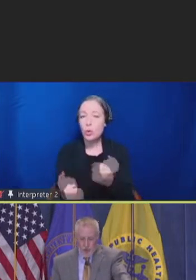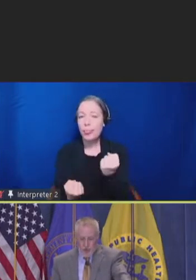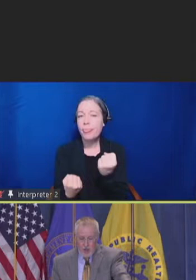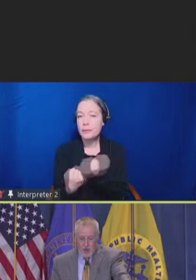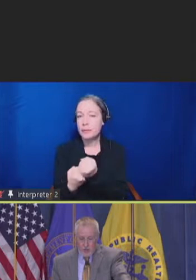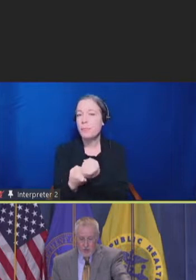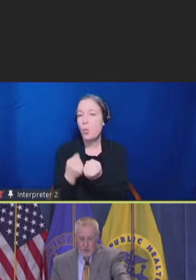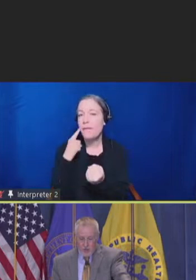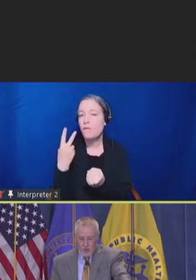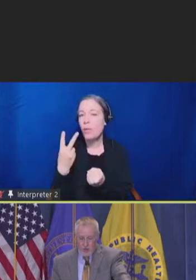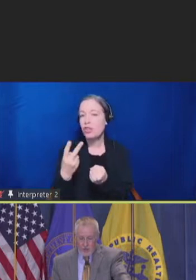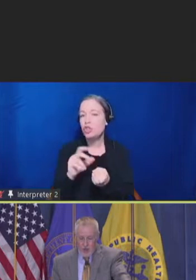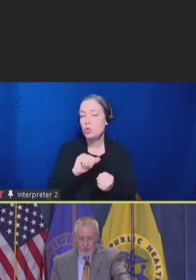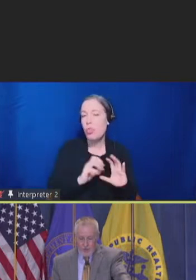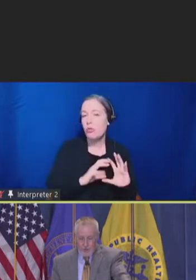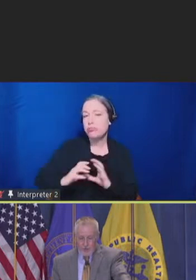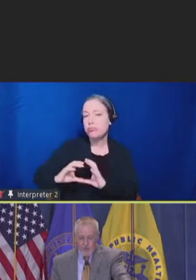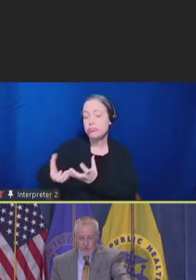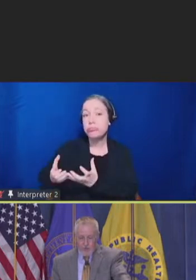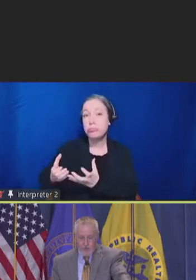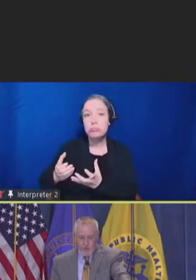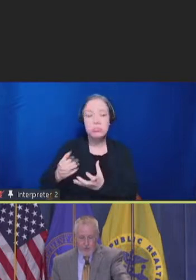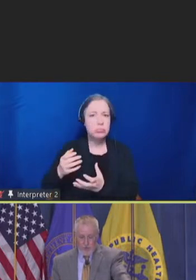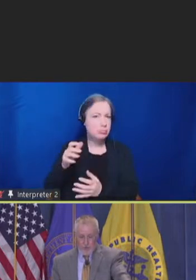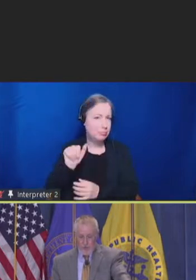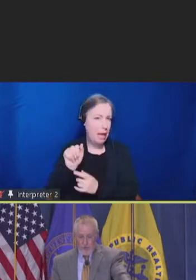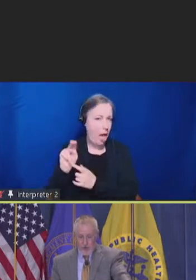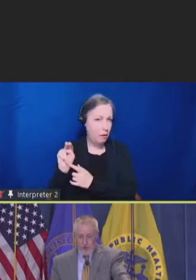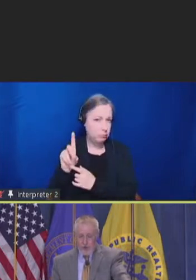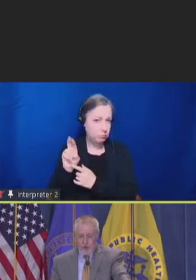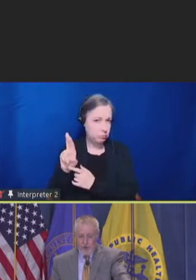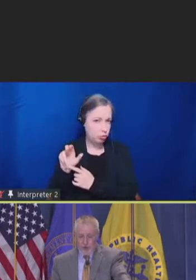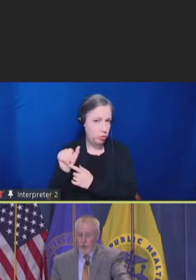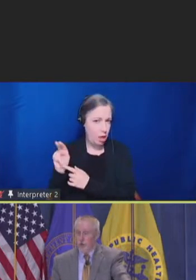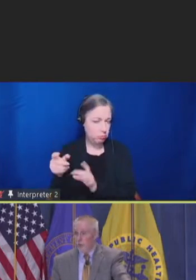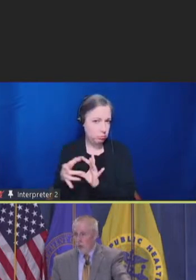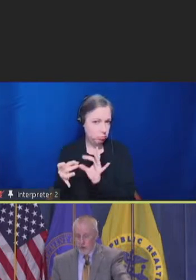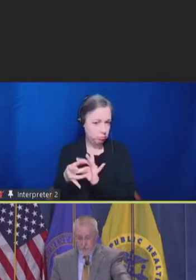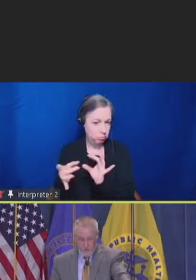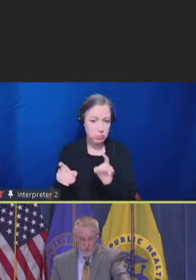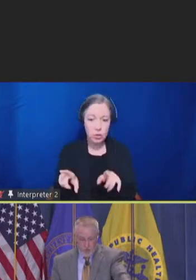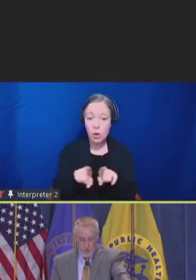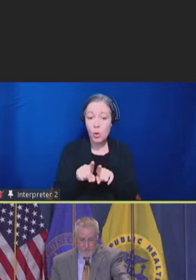Also, want to thank the NVAC members and subcommittee members for their dedication to further the work of this committee.